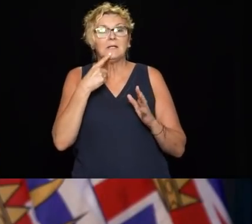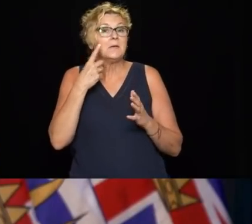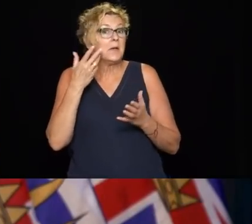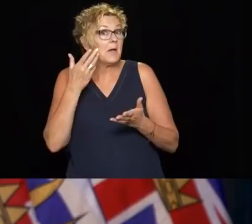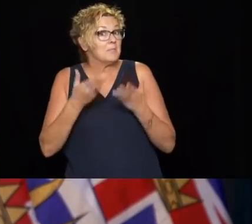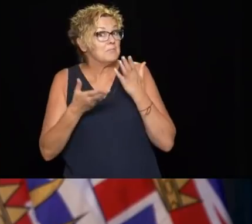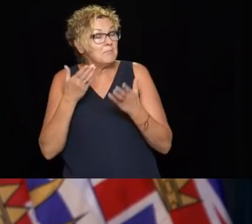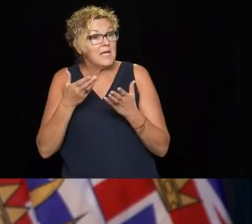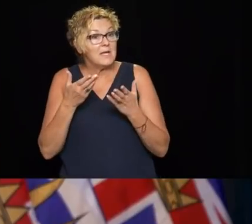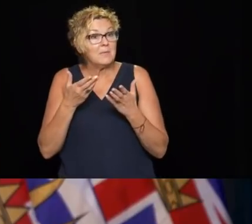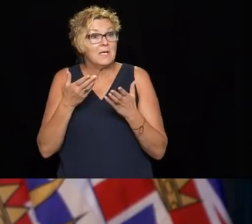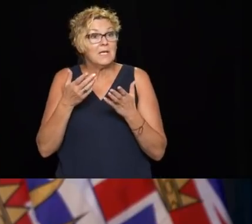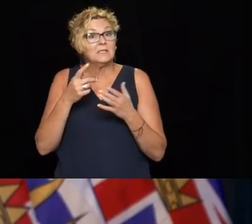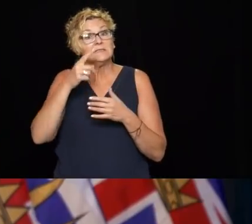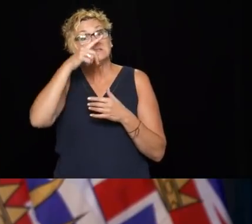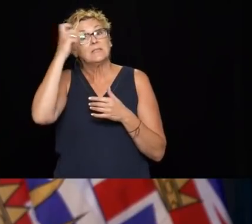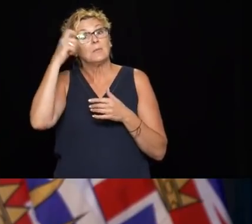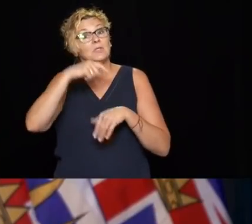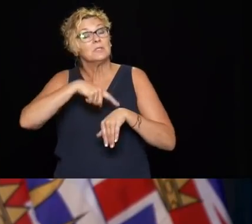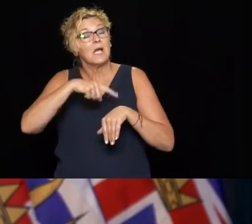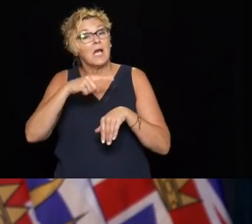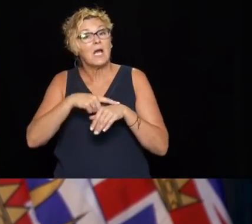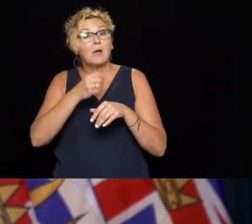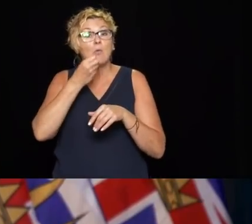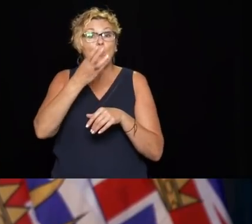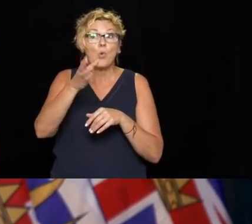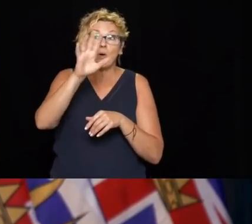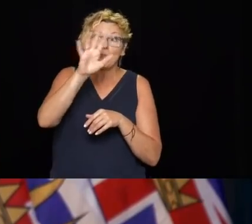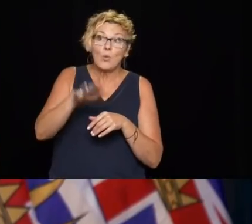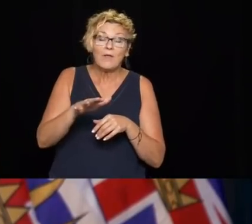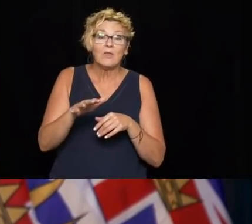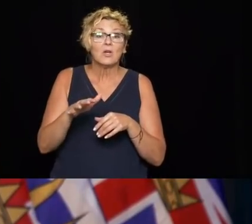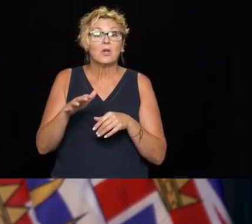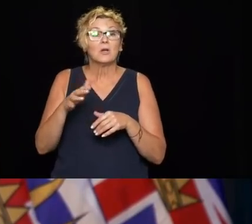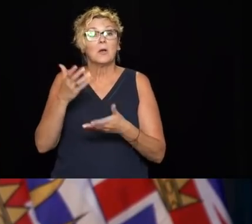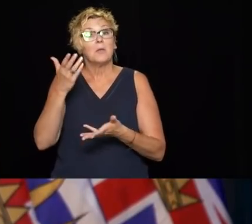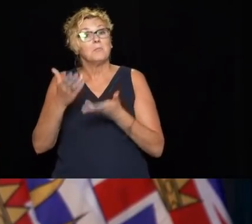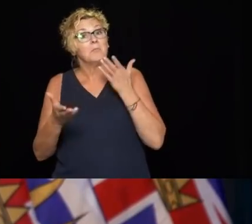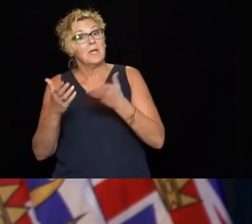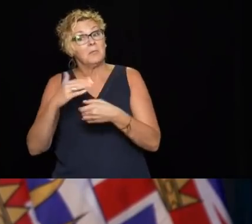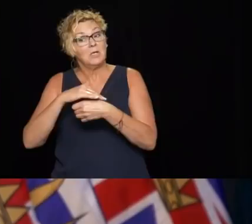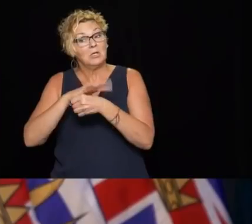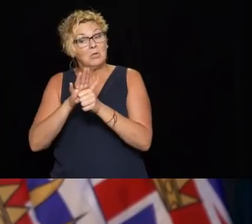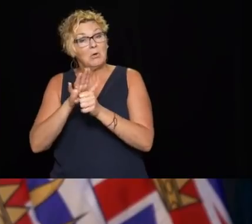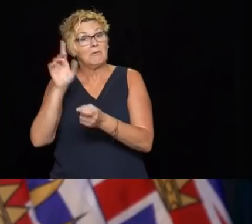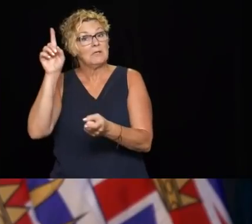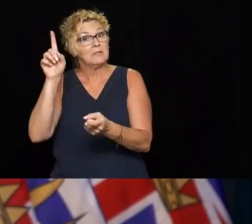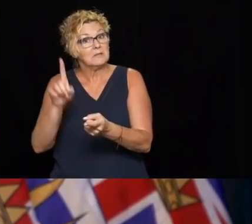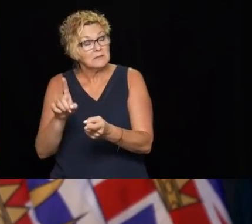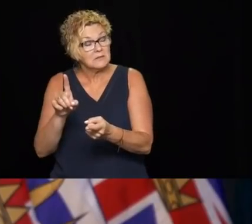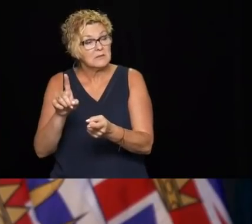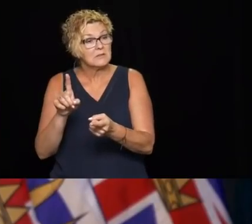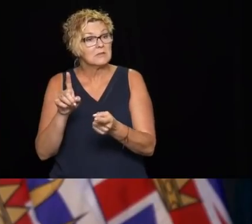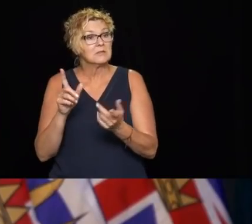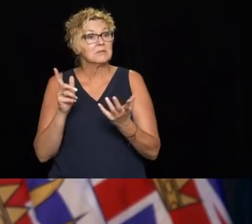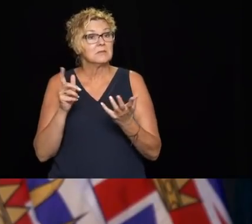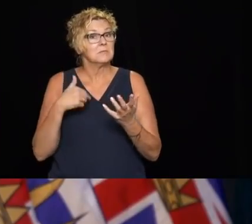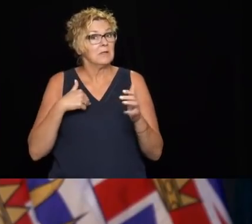I think I have talked about this before that with some coronaviruses we had to re-create in the warmer weather that didn't happen that was a